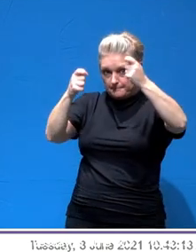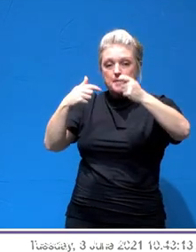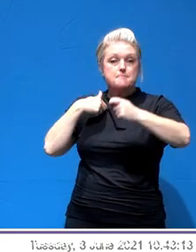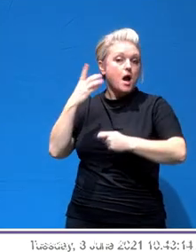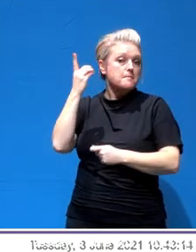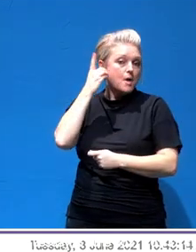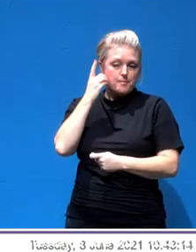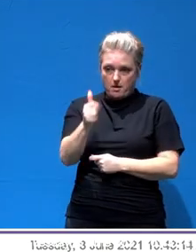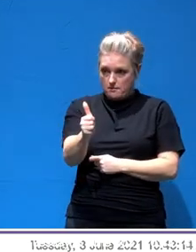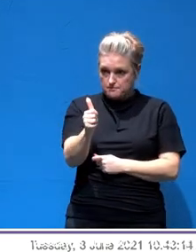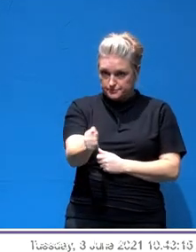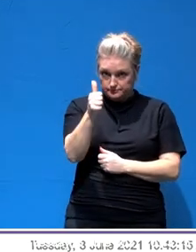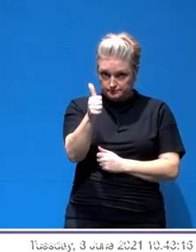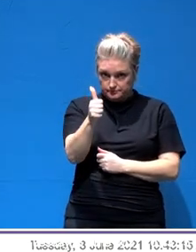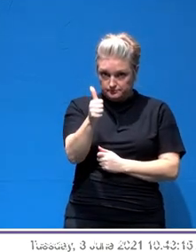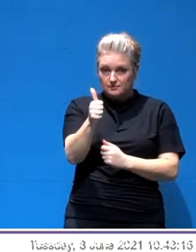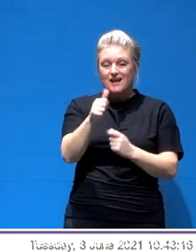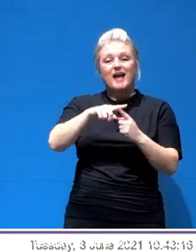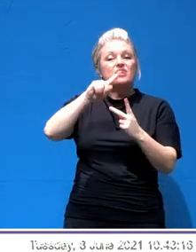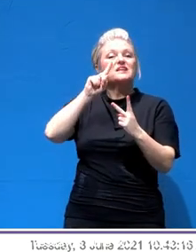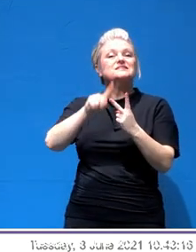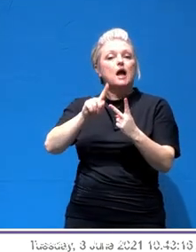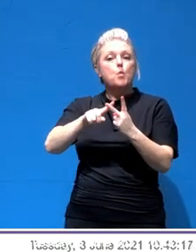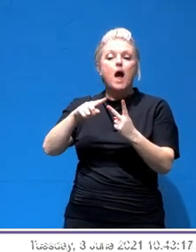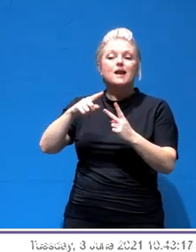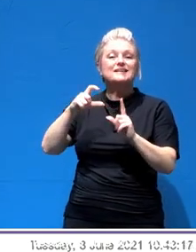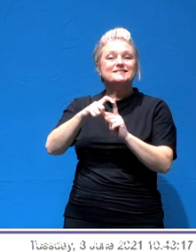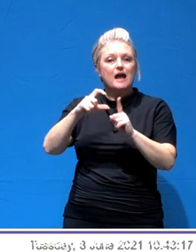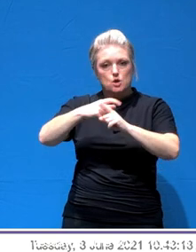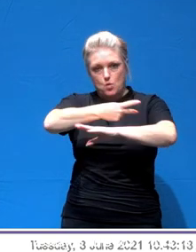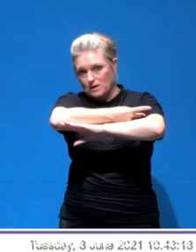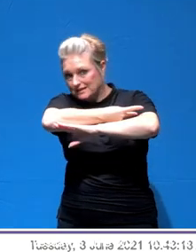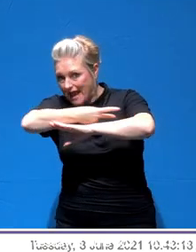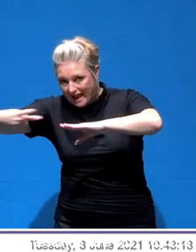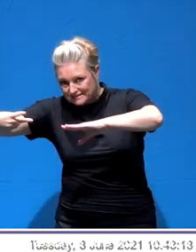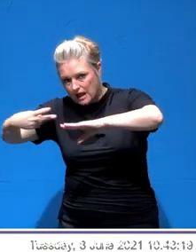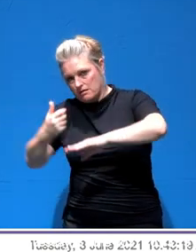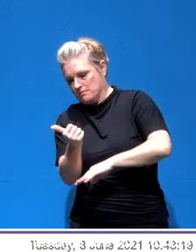The second photo I took was when he was laying on the bed in the emergency department.